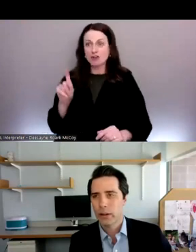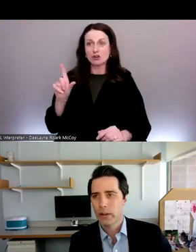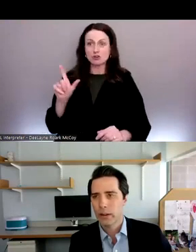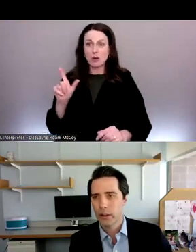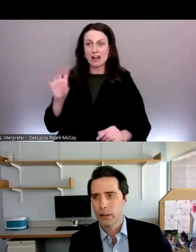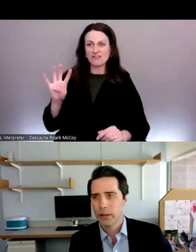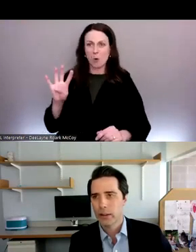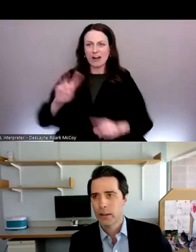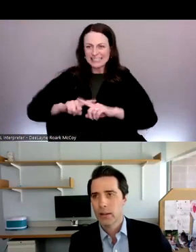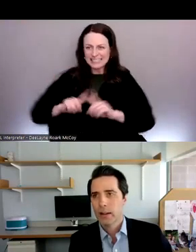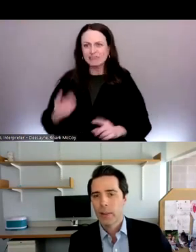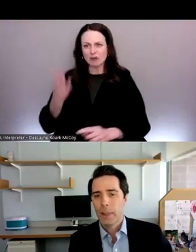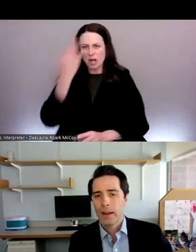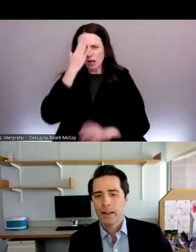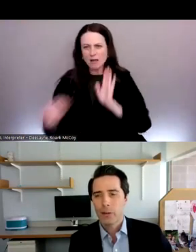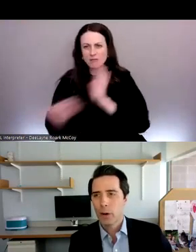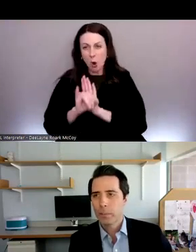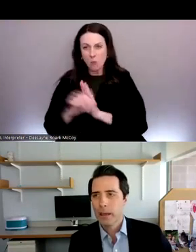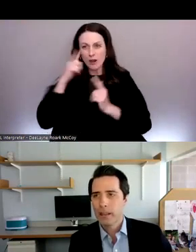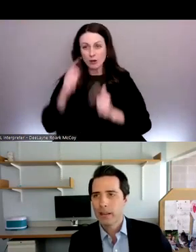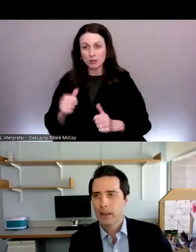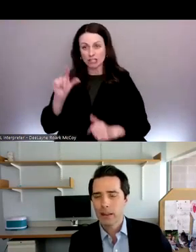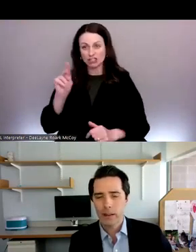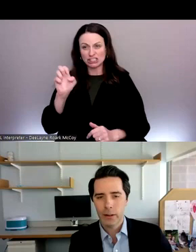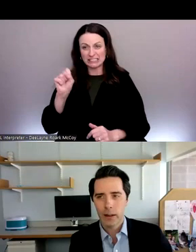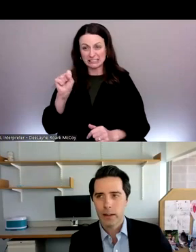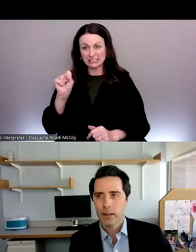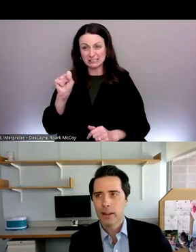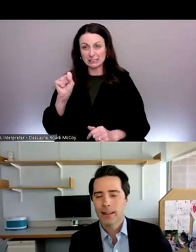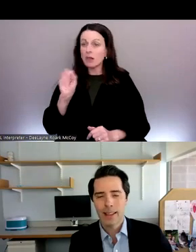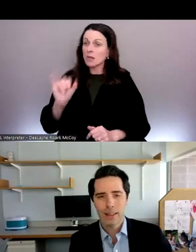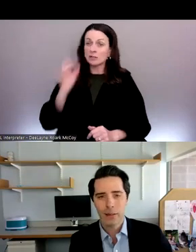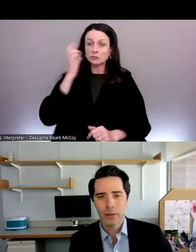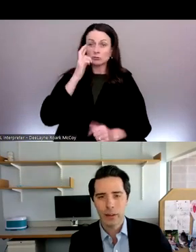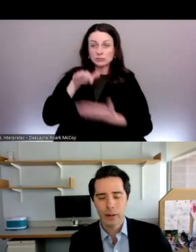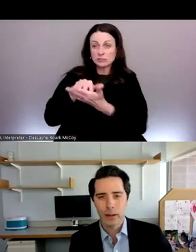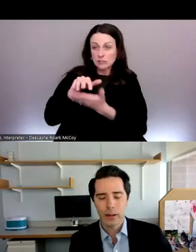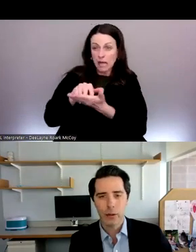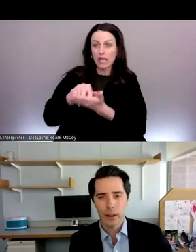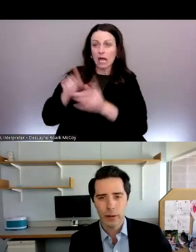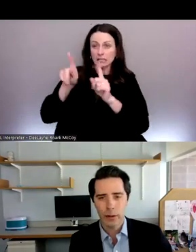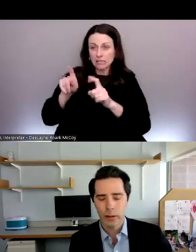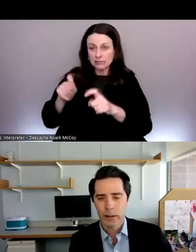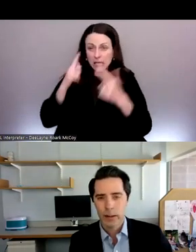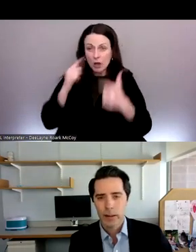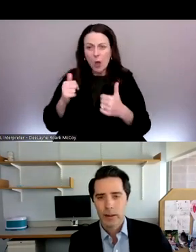hearing loss genes and this is what makes studying hearing loss and testing for hearing loss so